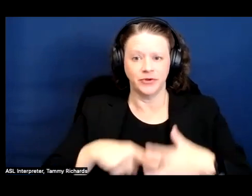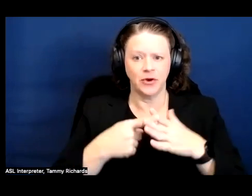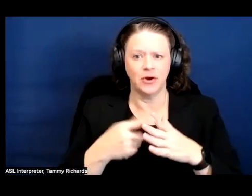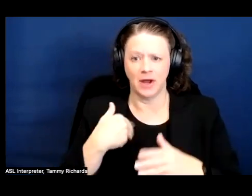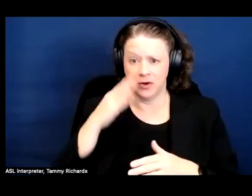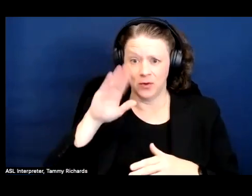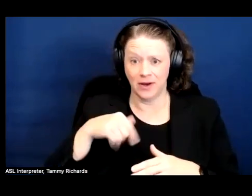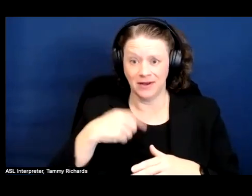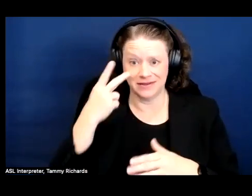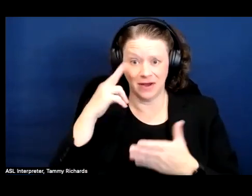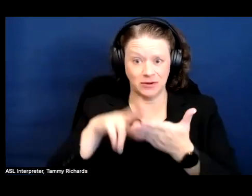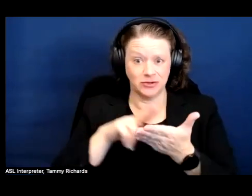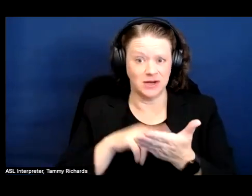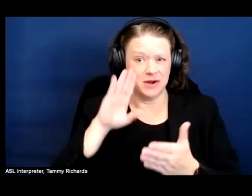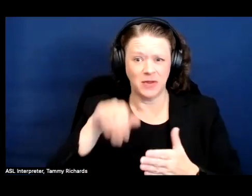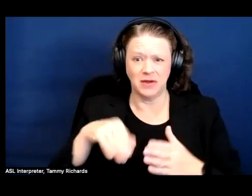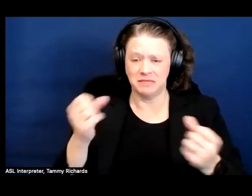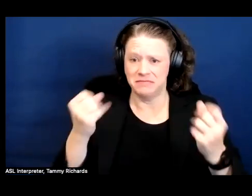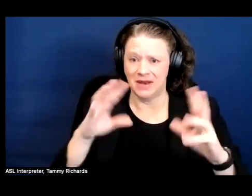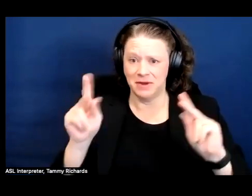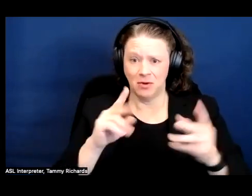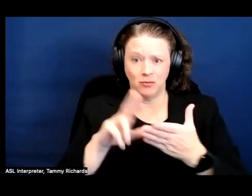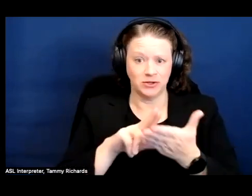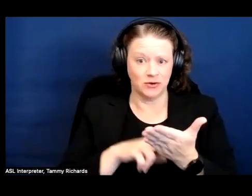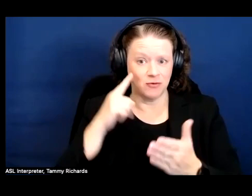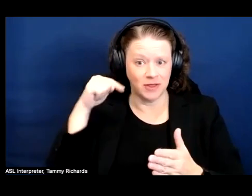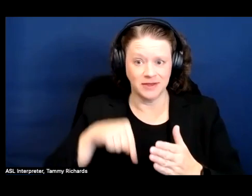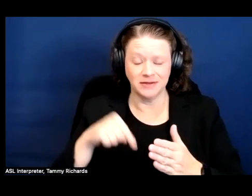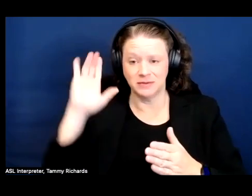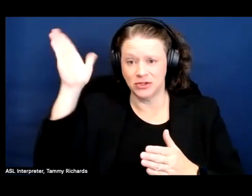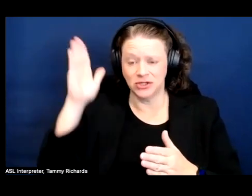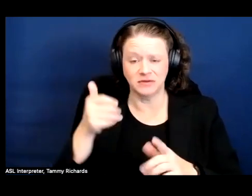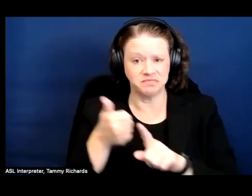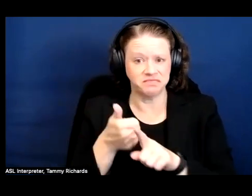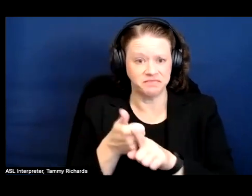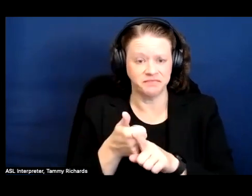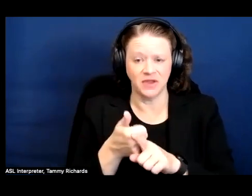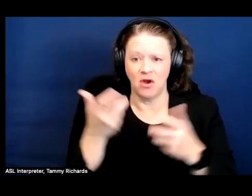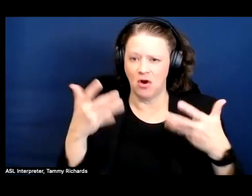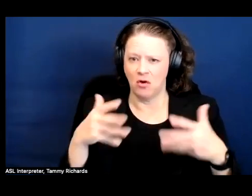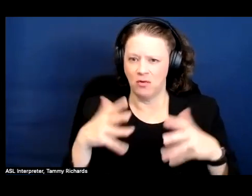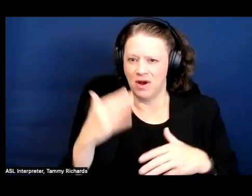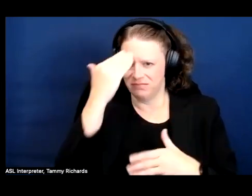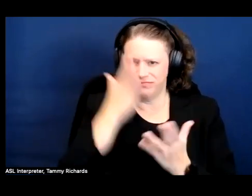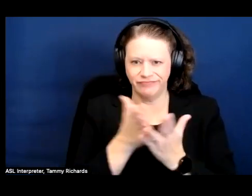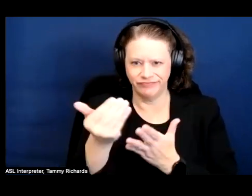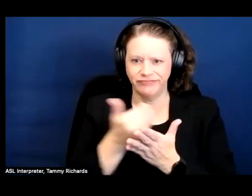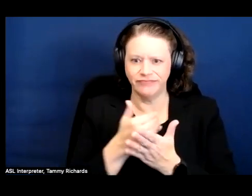I don't know how many will show up because it is Friday, but use the chat for that purpose or to share any information or links